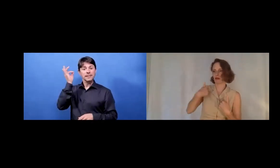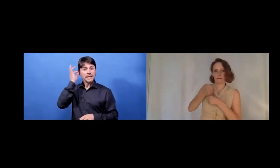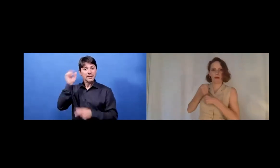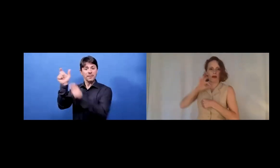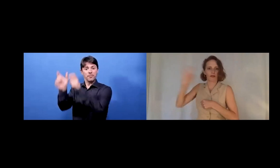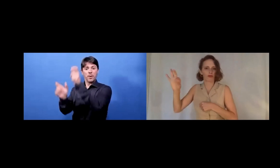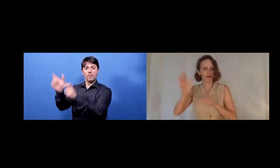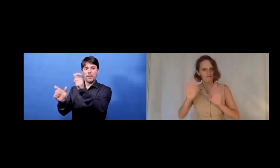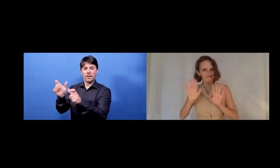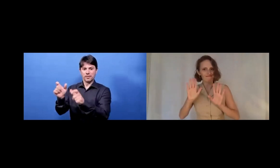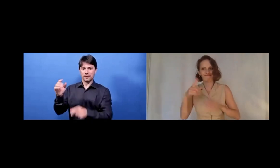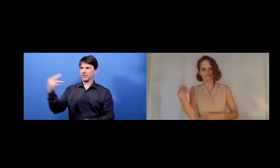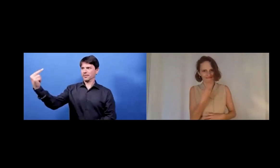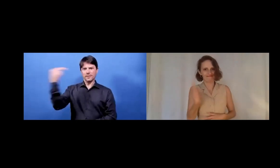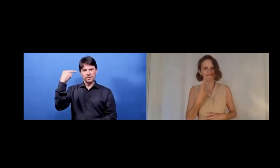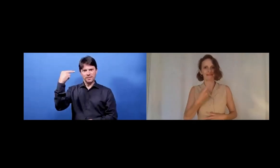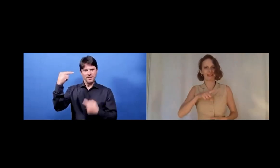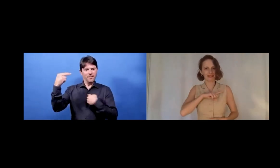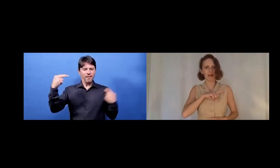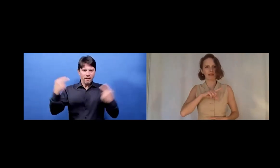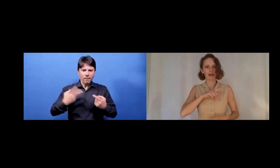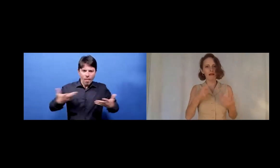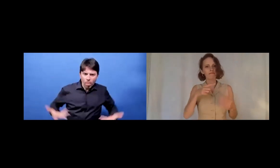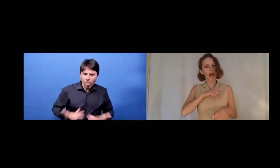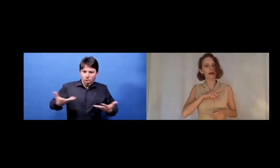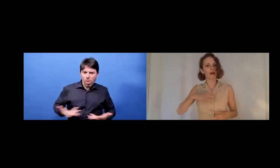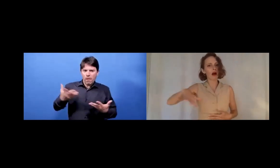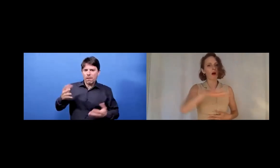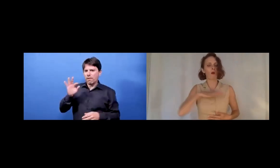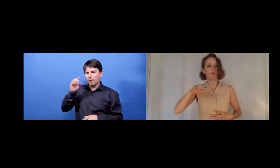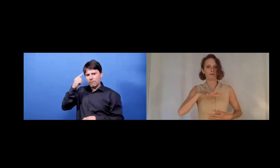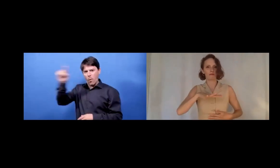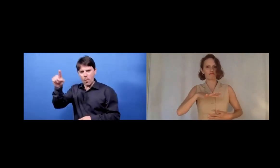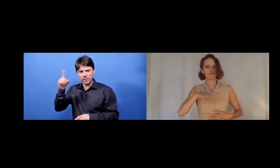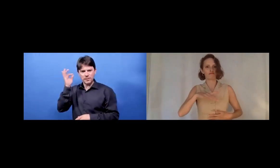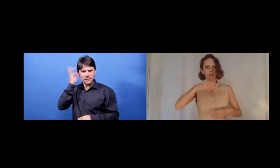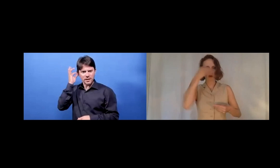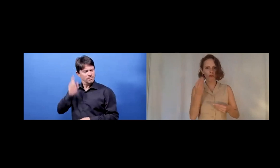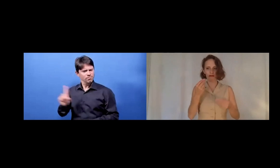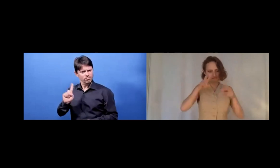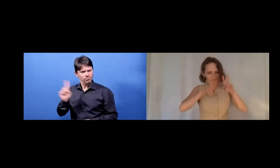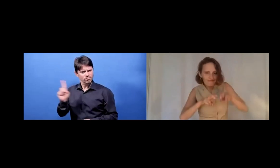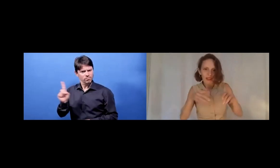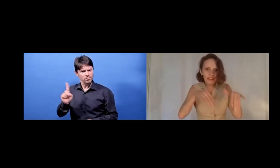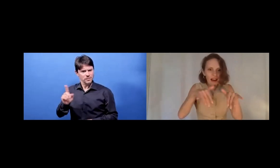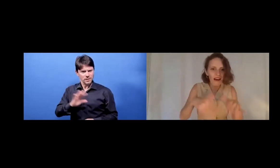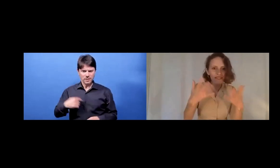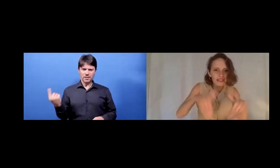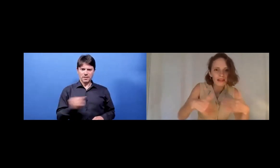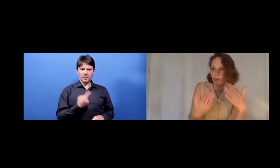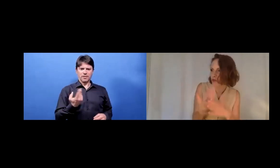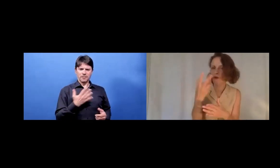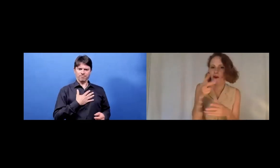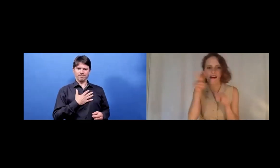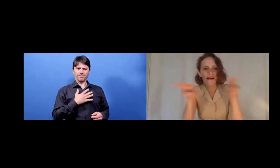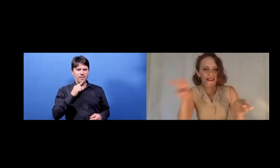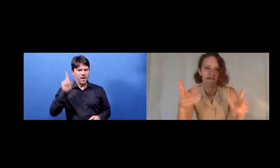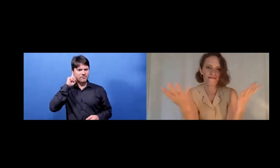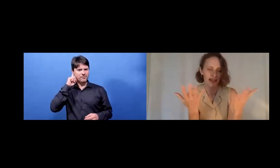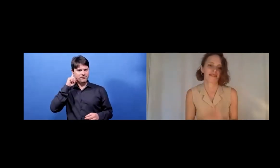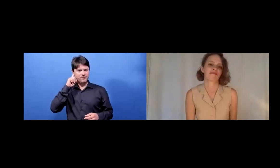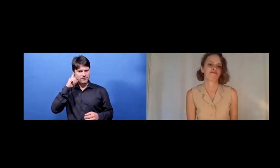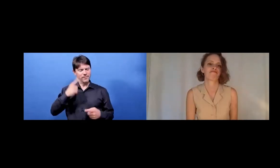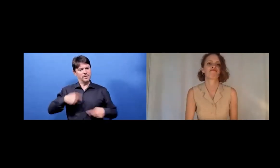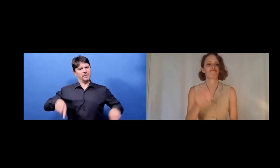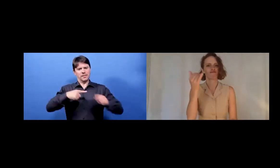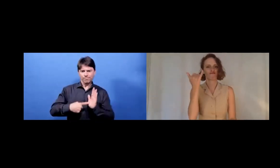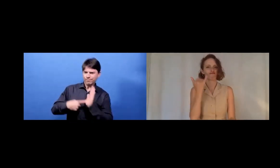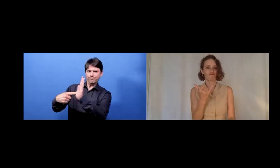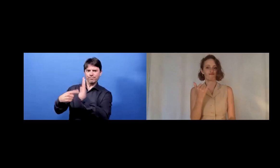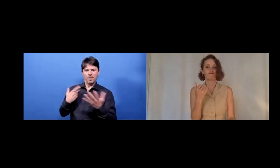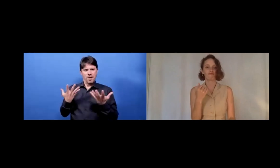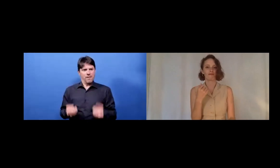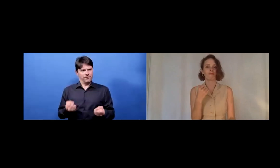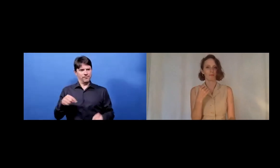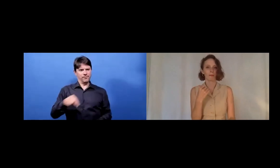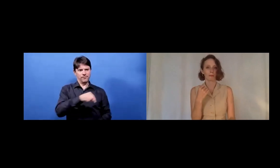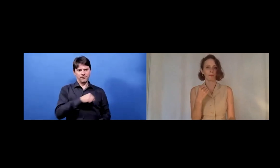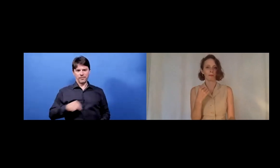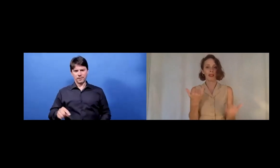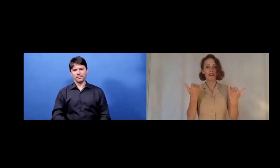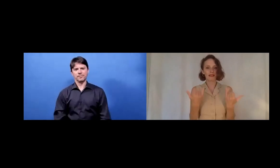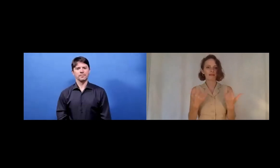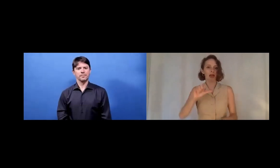I, for myself, see the stage as a space where I can express myself and explore new forms of art.